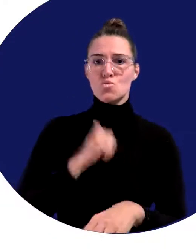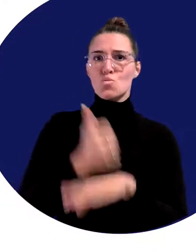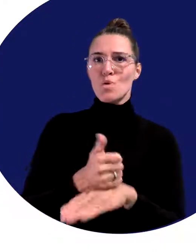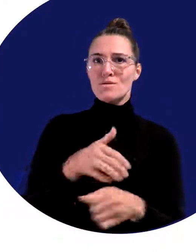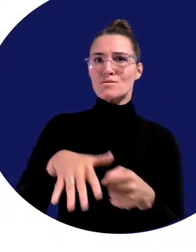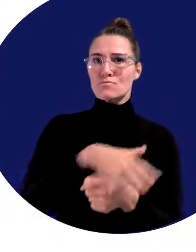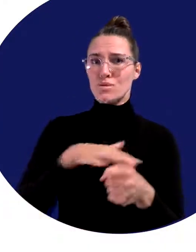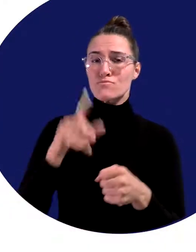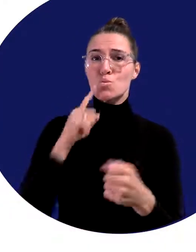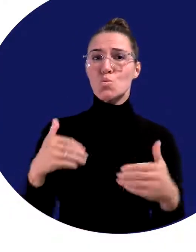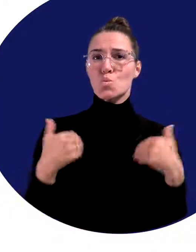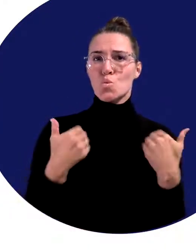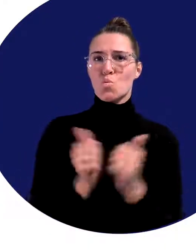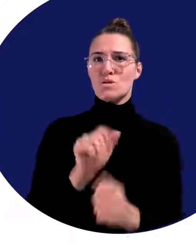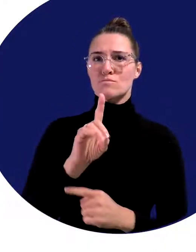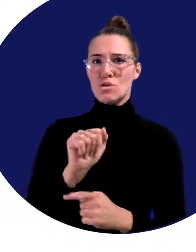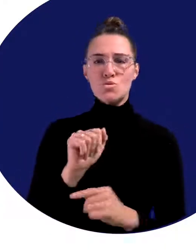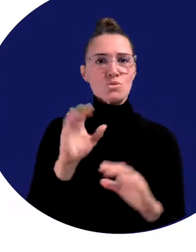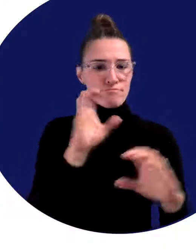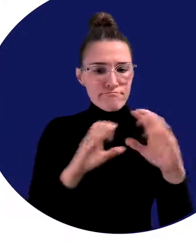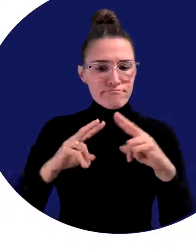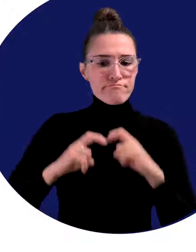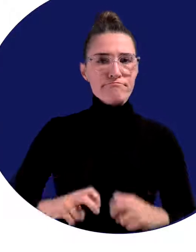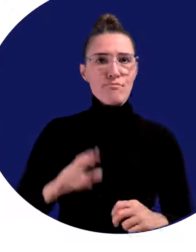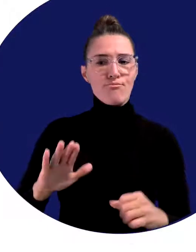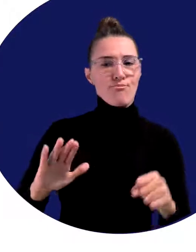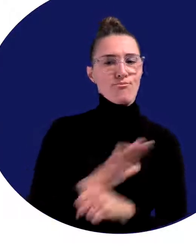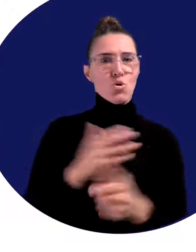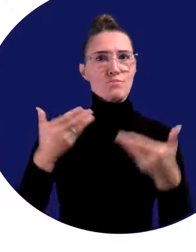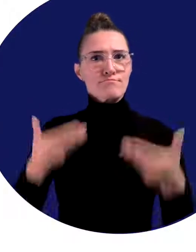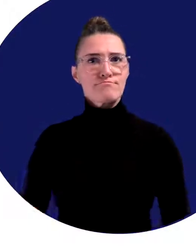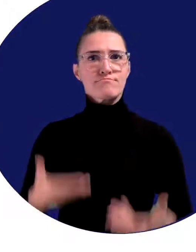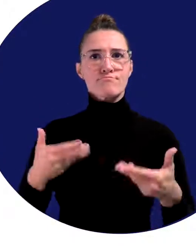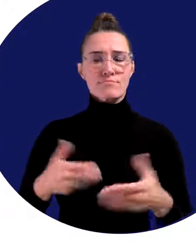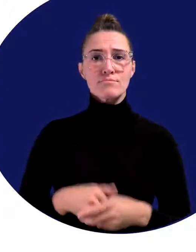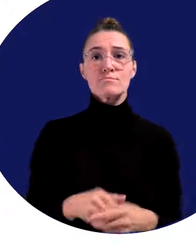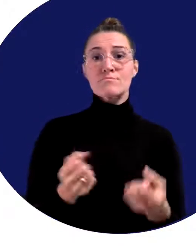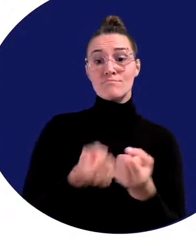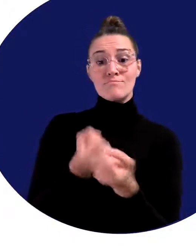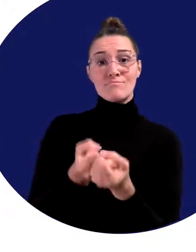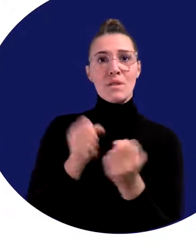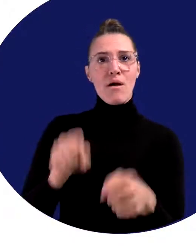Employment programs should create space for youth with disabilities to explore their full identity.